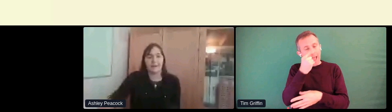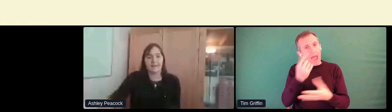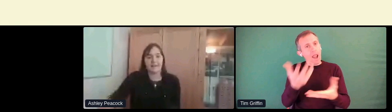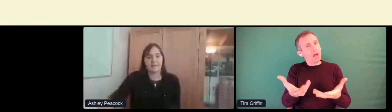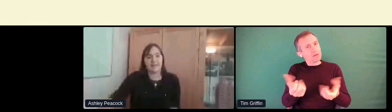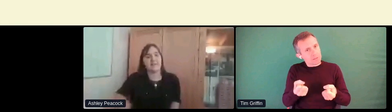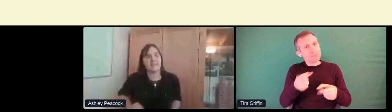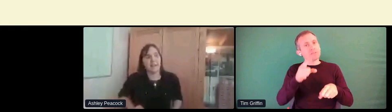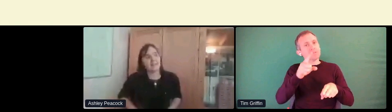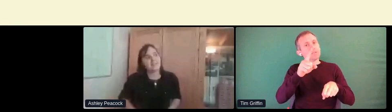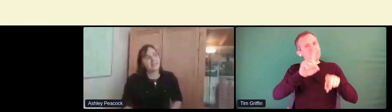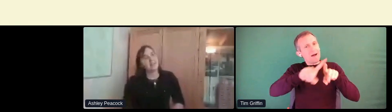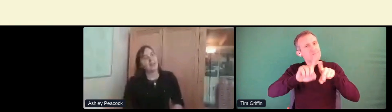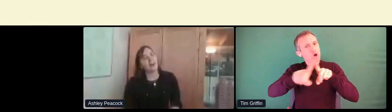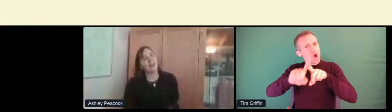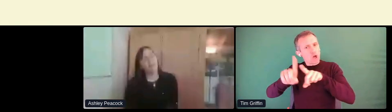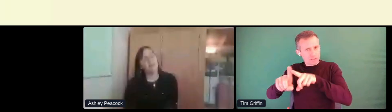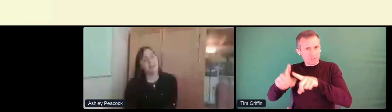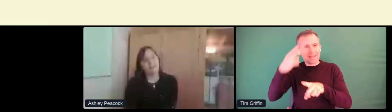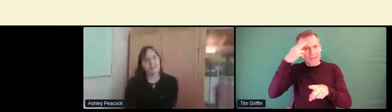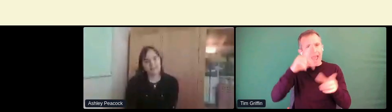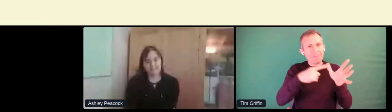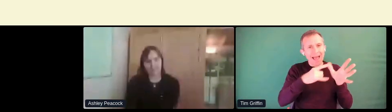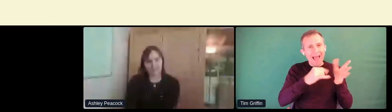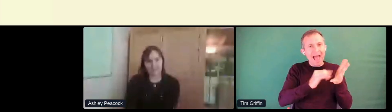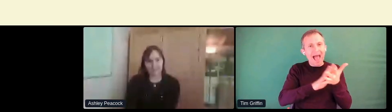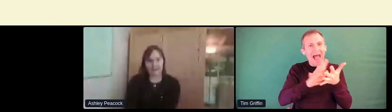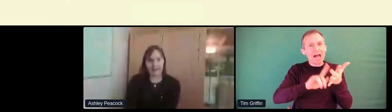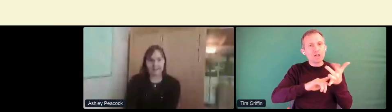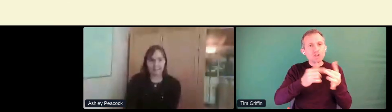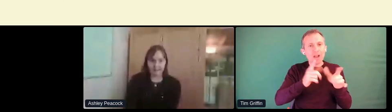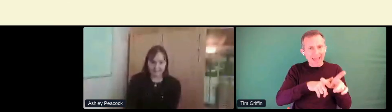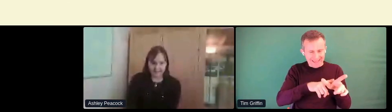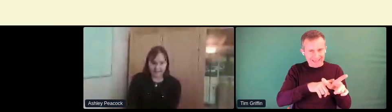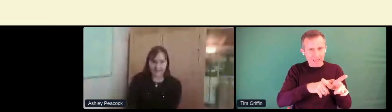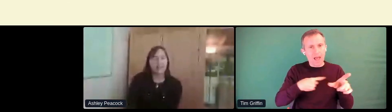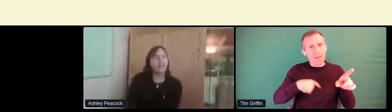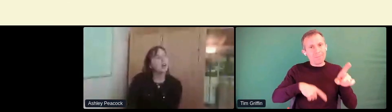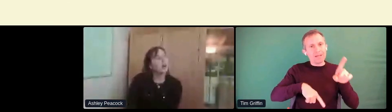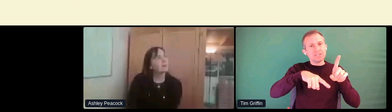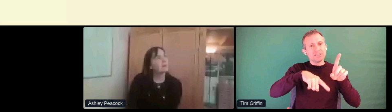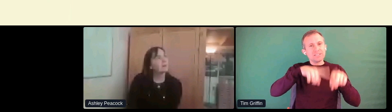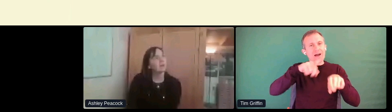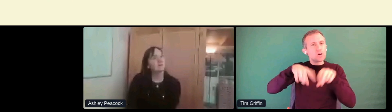My name is Ashley, I'm an accessibility consultant at AbilityNet. I was diagnosed